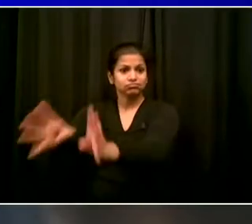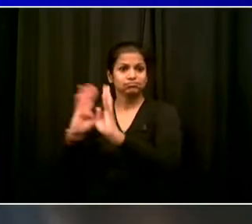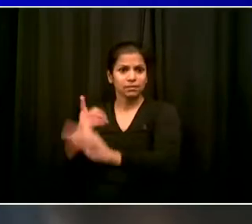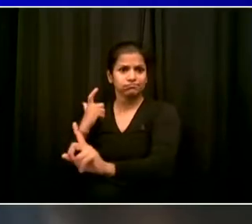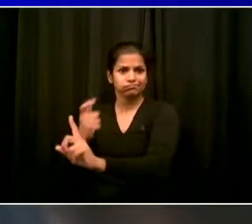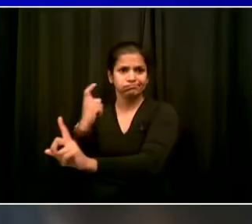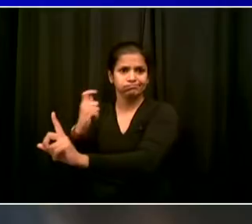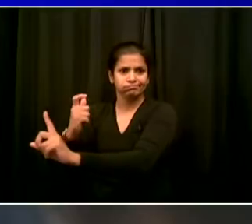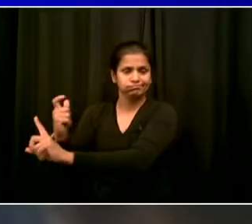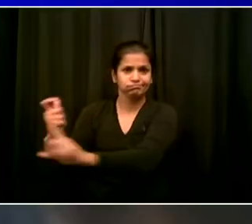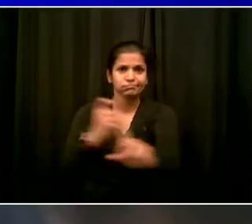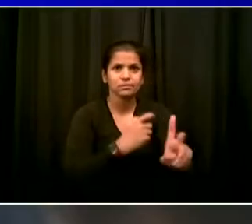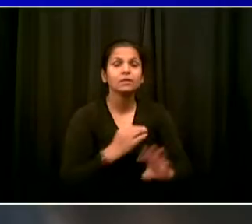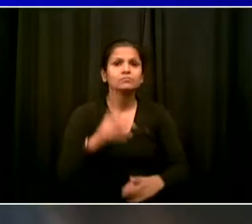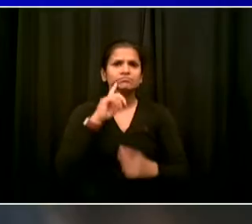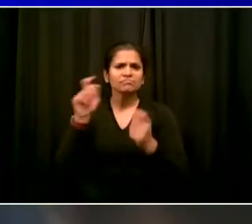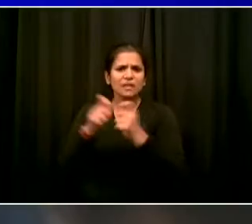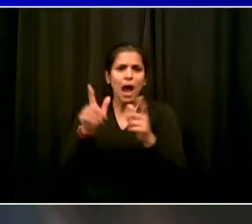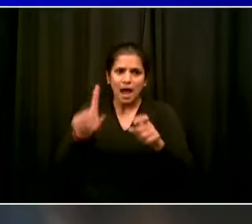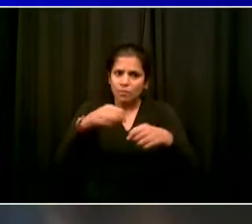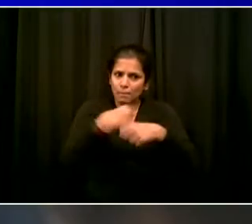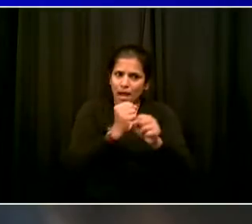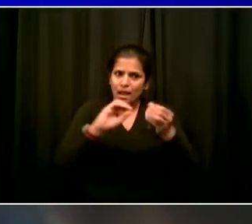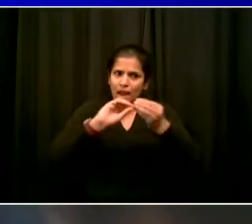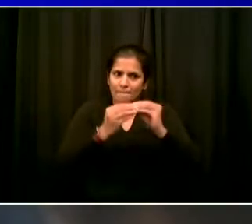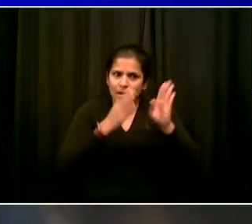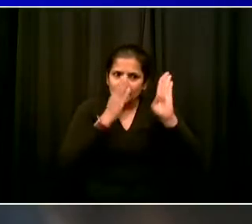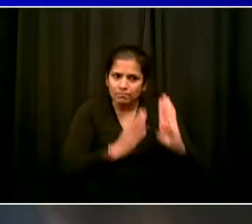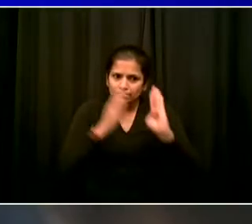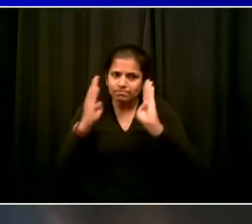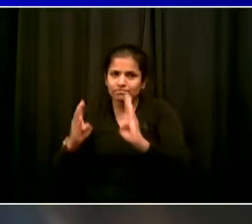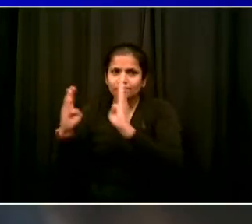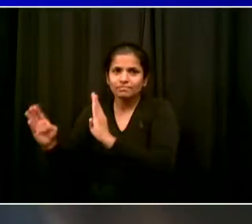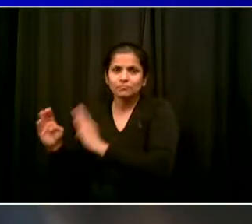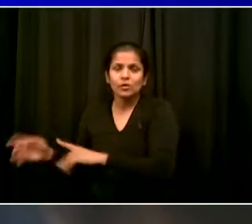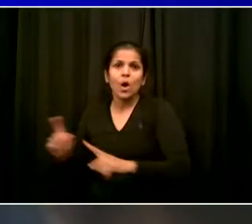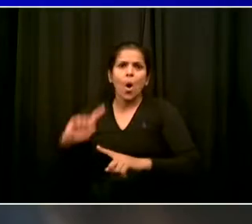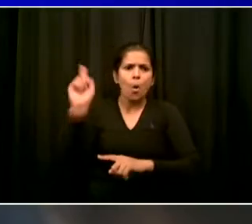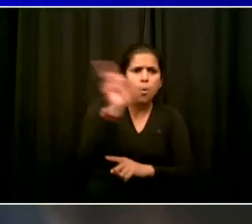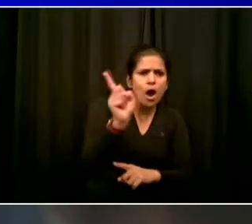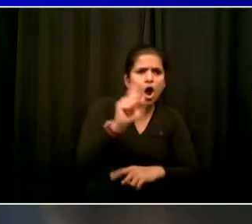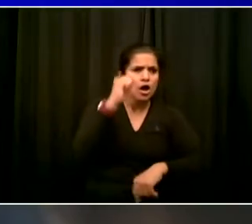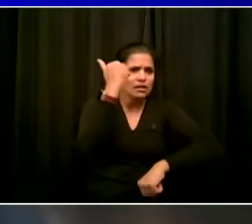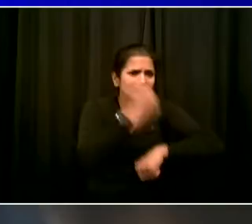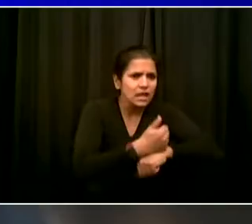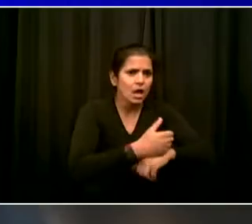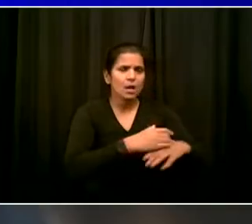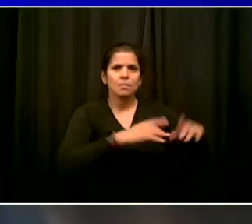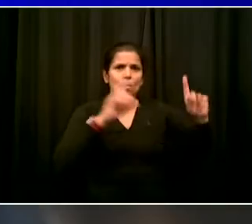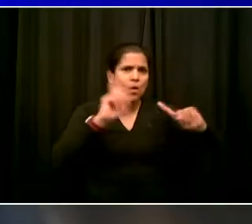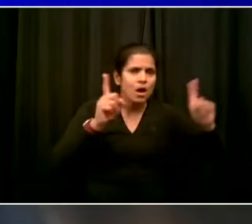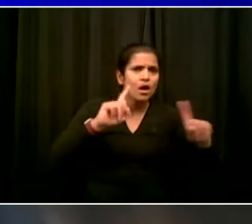WE ARE WORKING CLOSELY WITH THE STATE OF NEW YORK ON A DISTRIBUTION PLAN WITH AN IMPORTANT FOCUS ON THOSE WHWHO